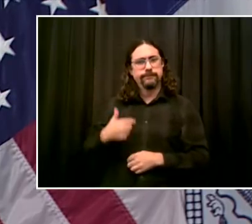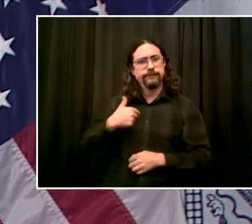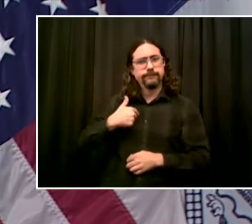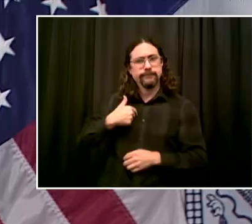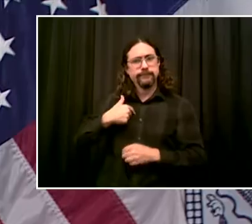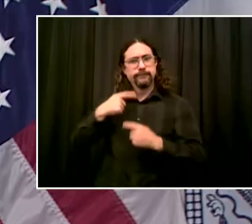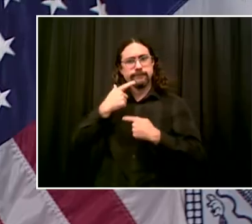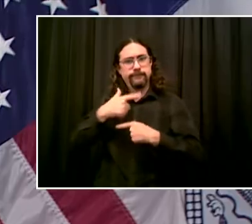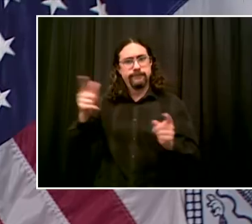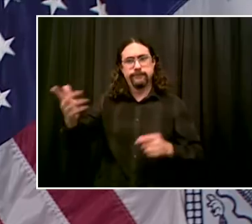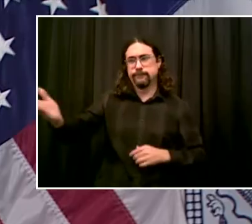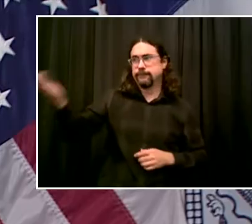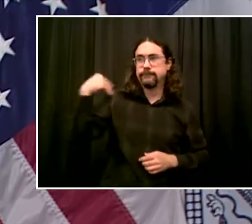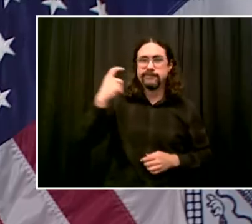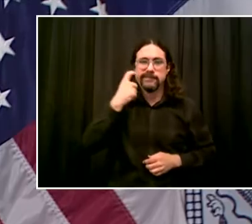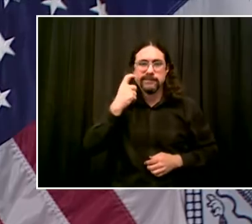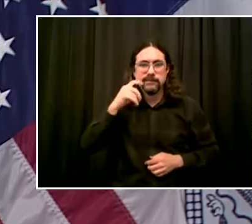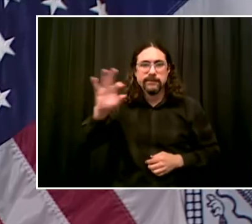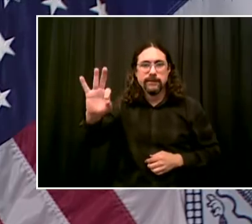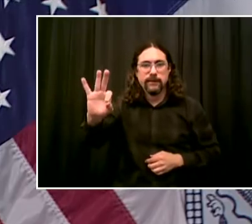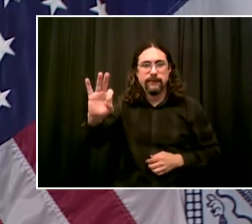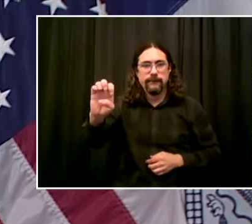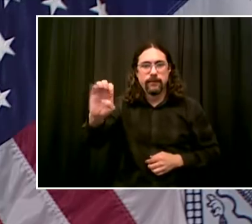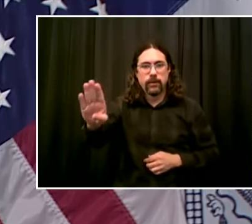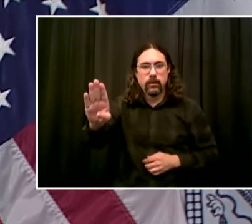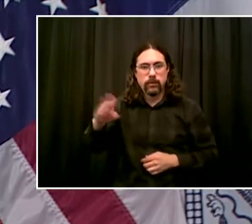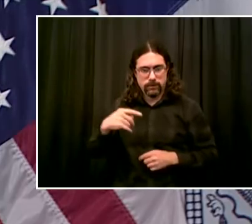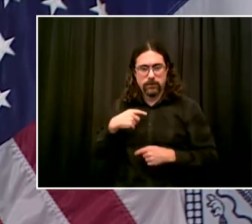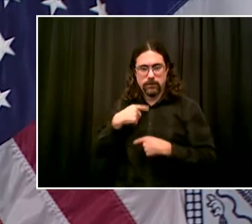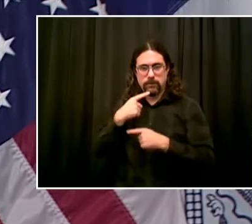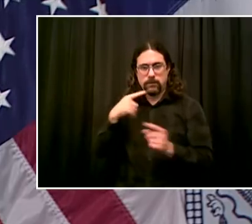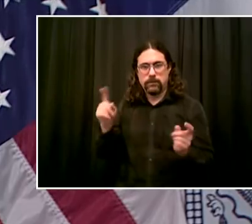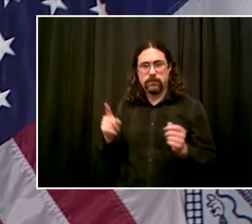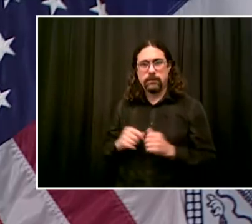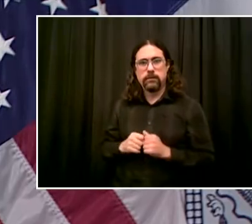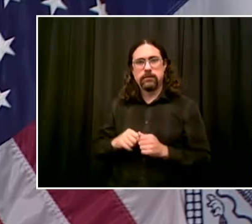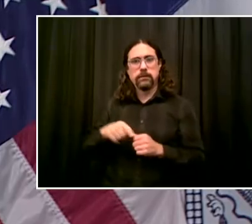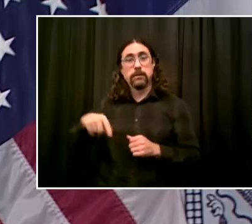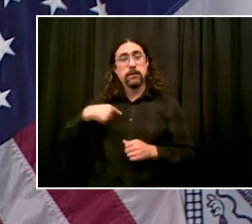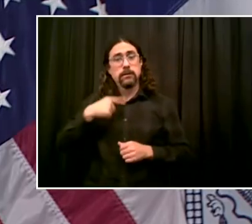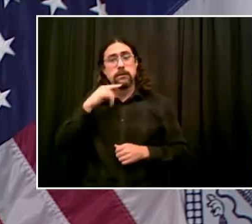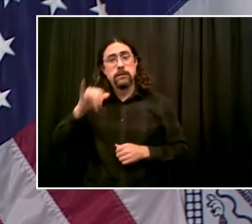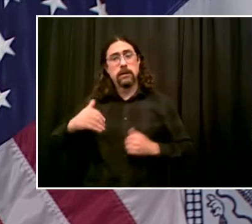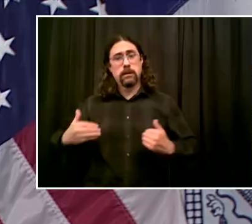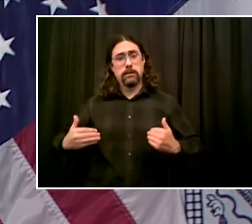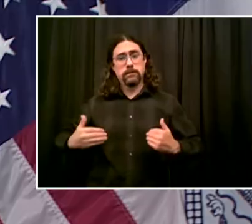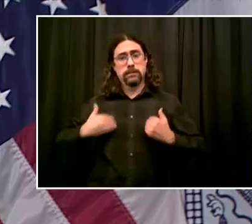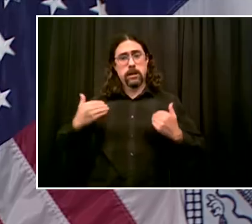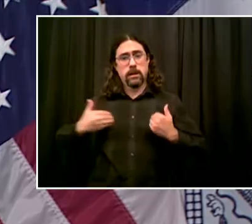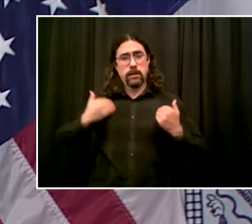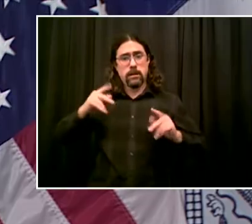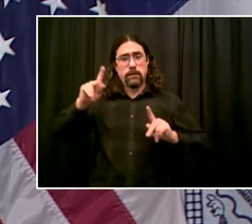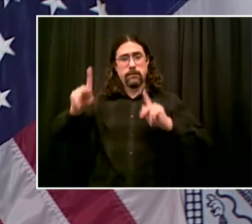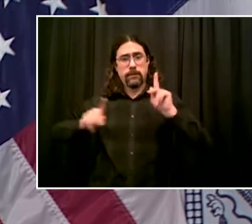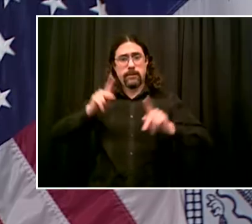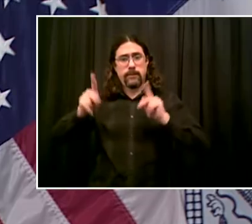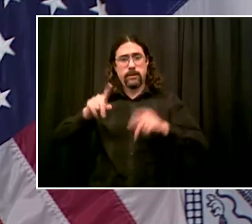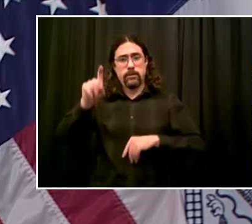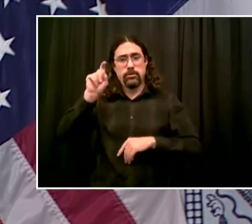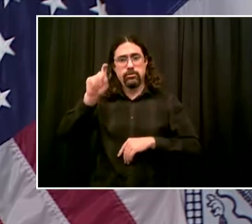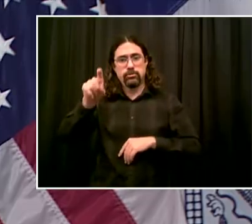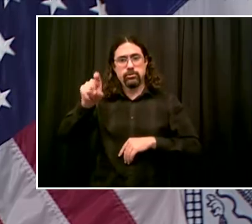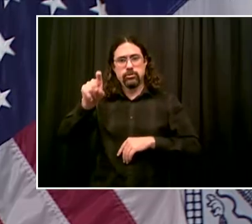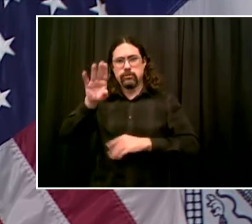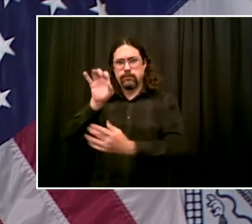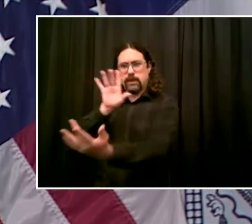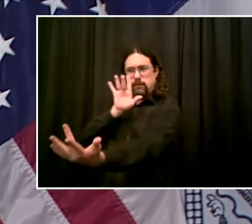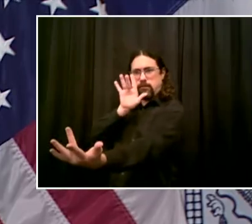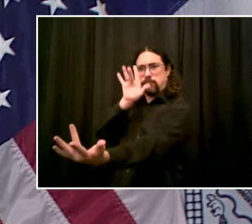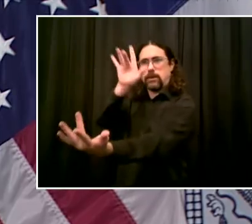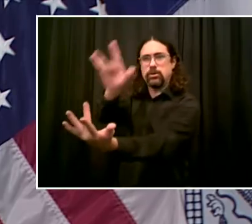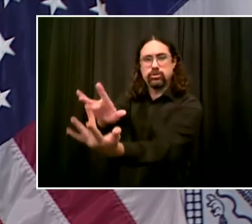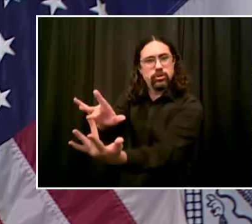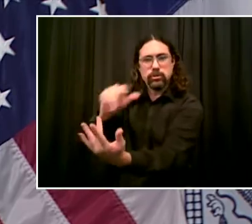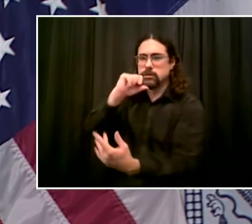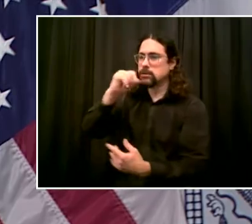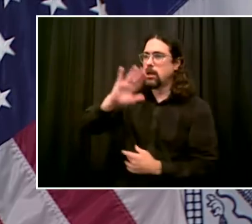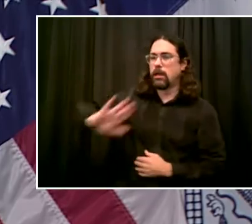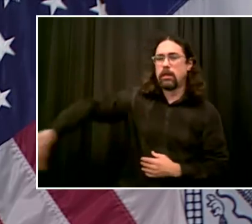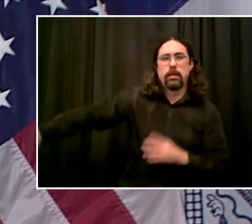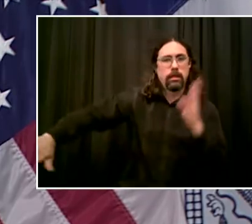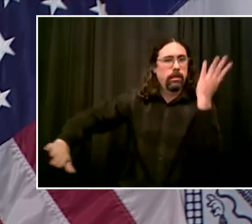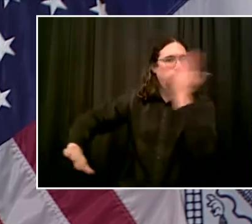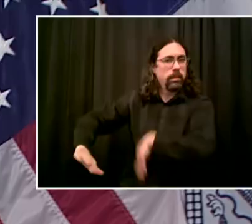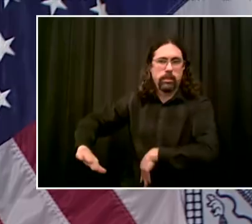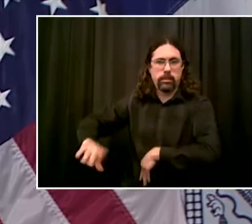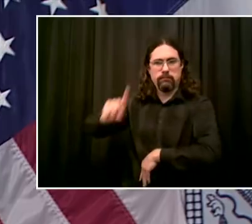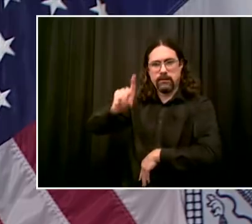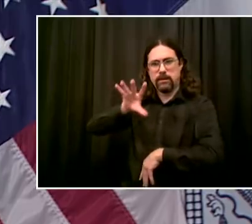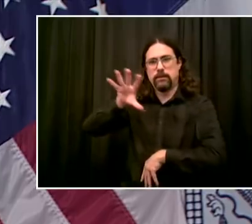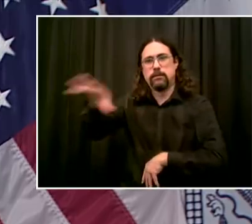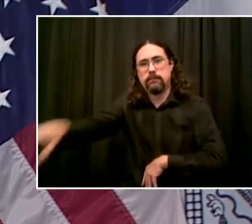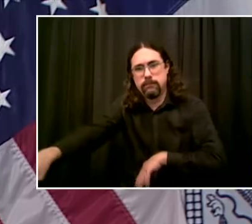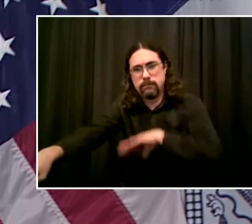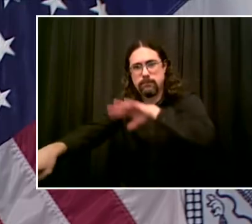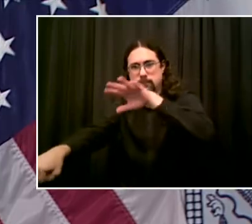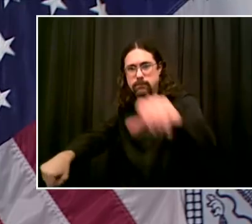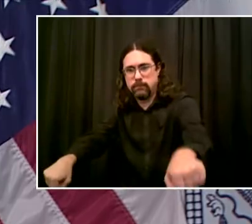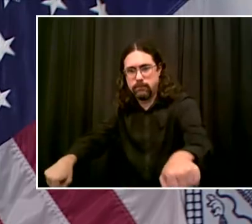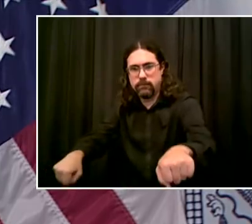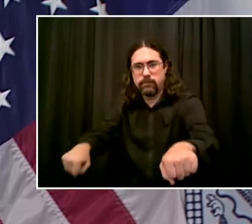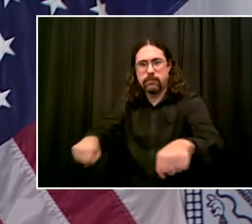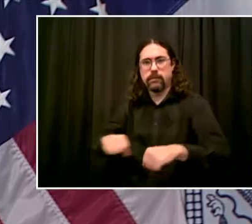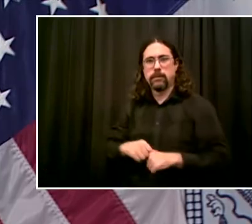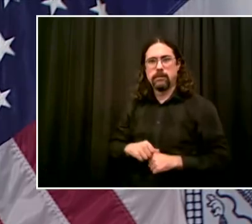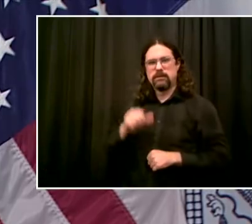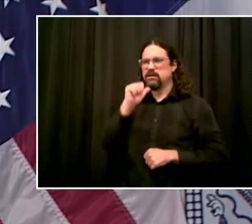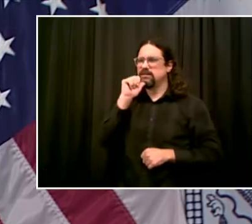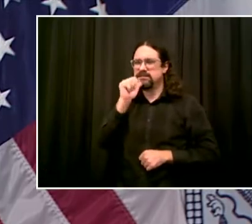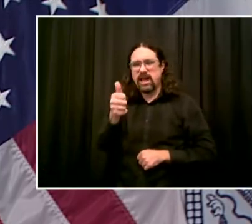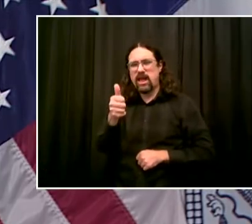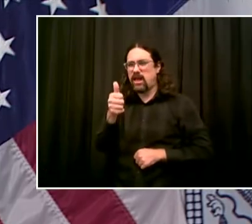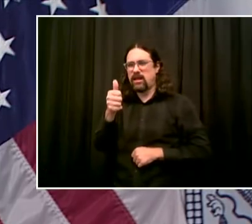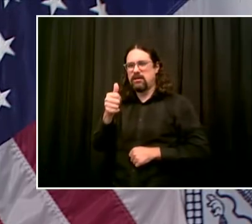OUR YOUNG PEOPLE